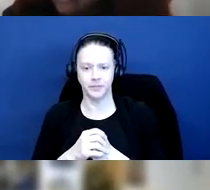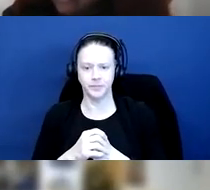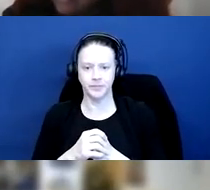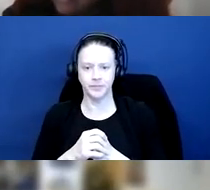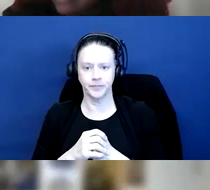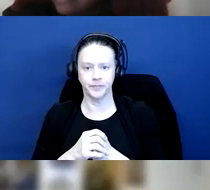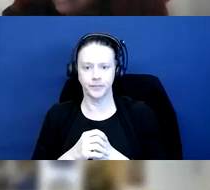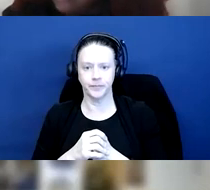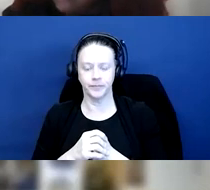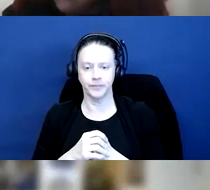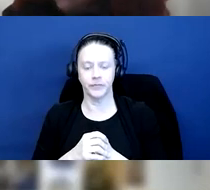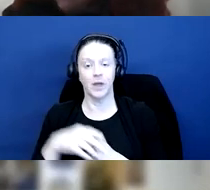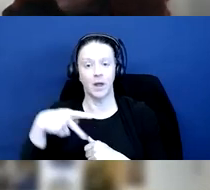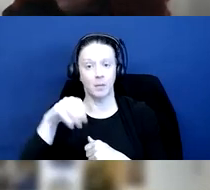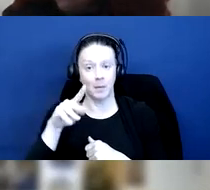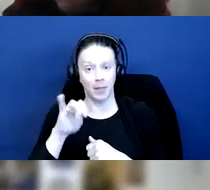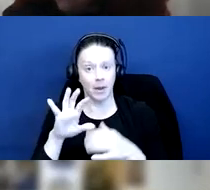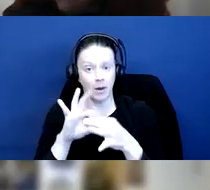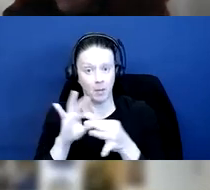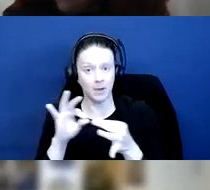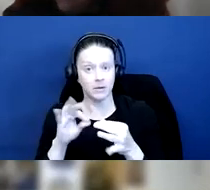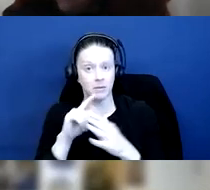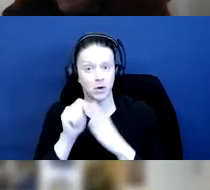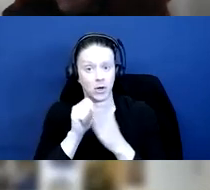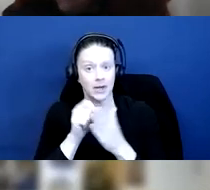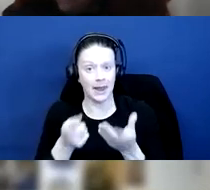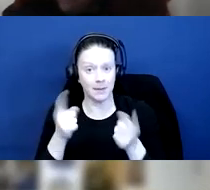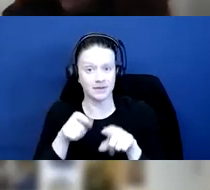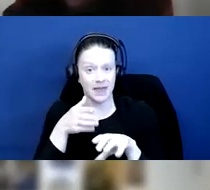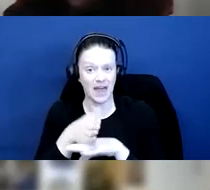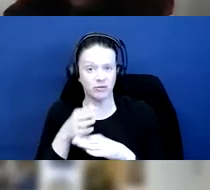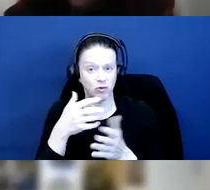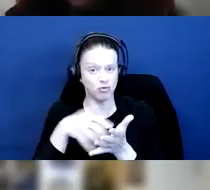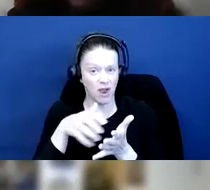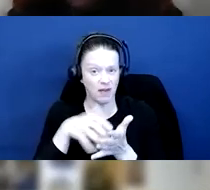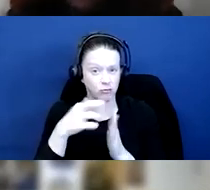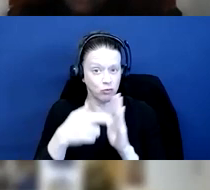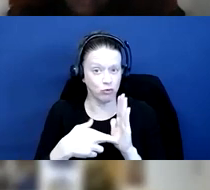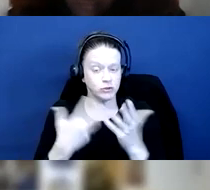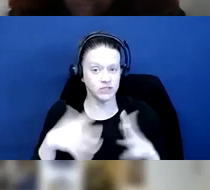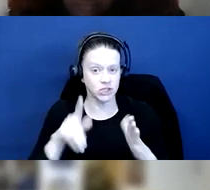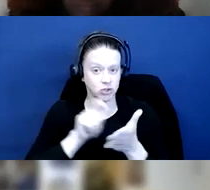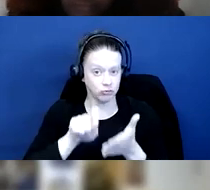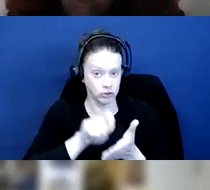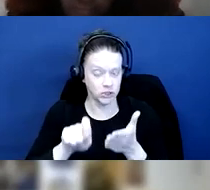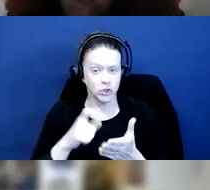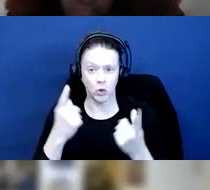So, the public comment period happens after the rules have been drafted. What I would do is I would go through the rules,